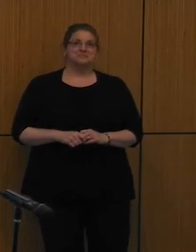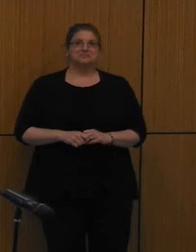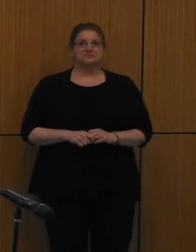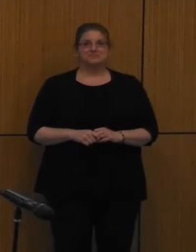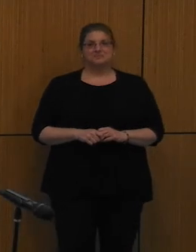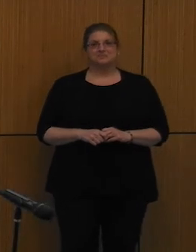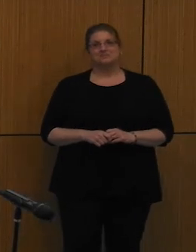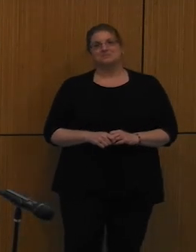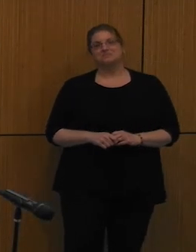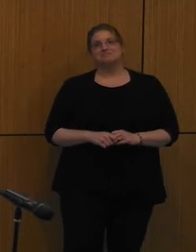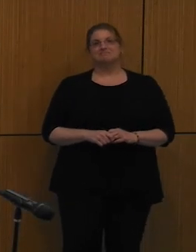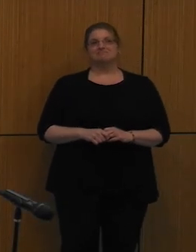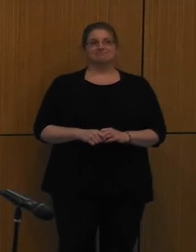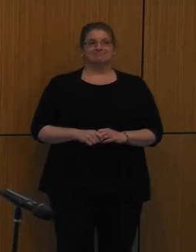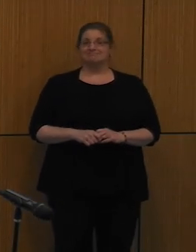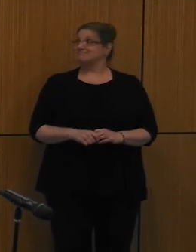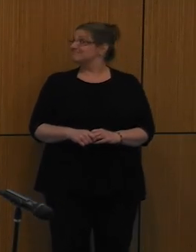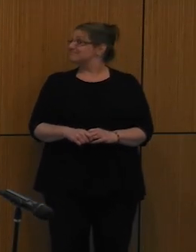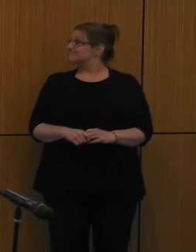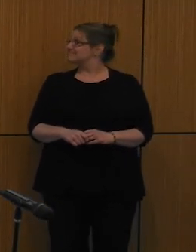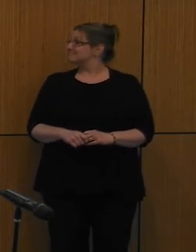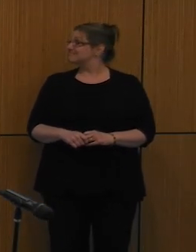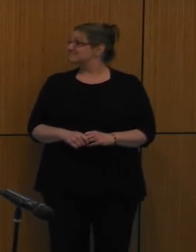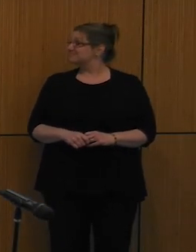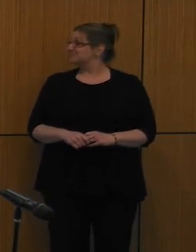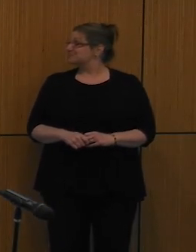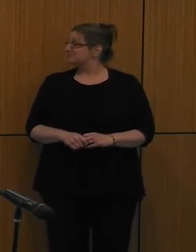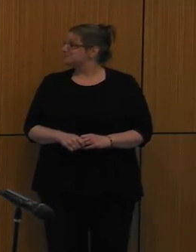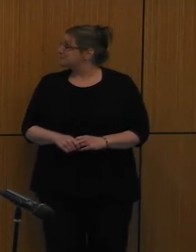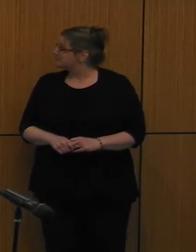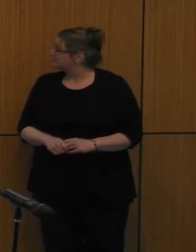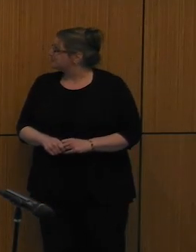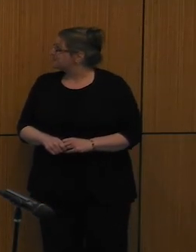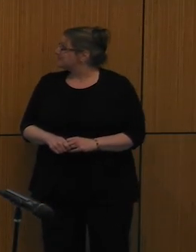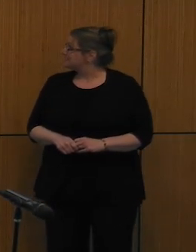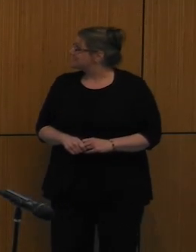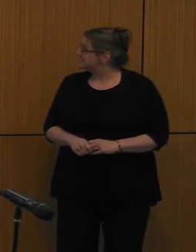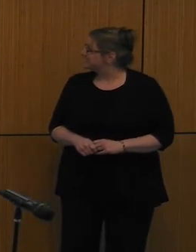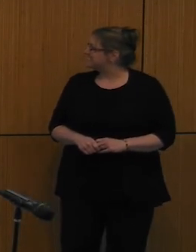Yeah. Okay, so I'm very,